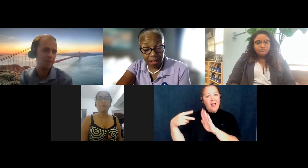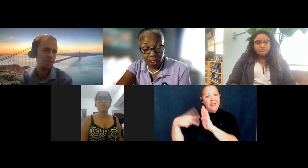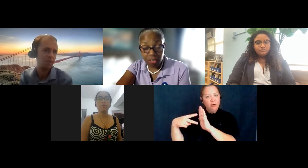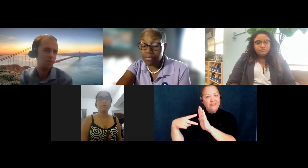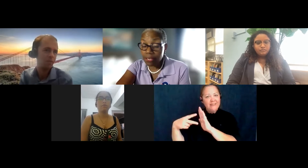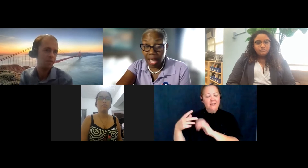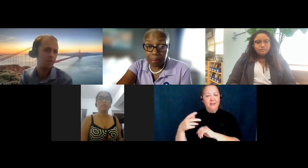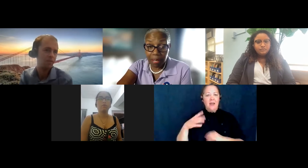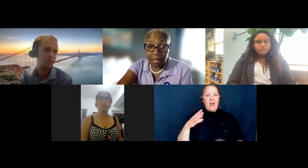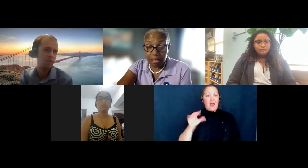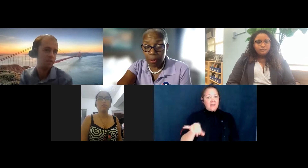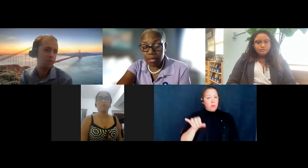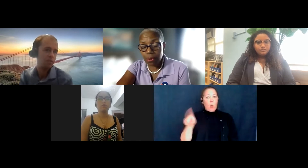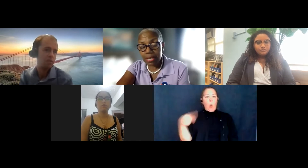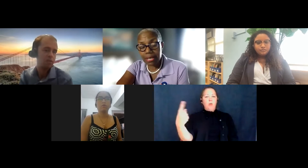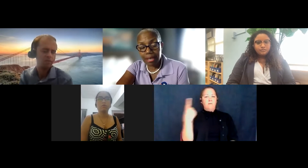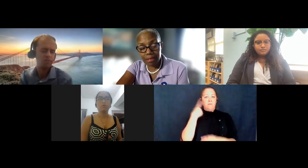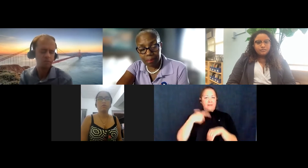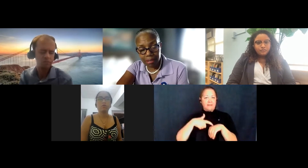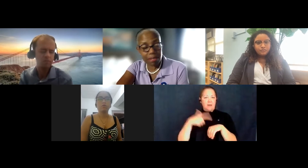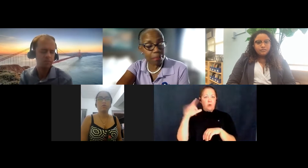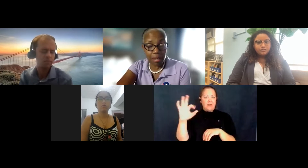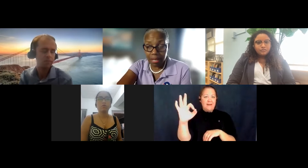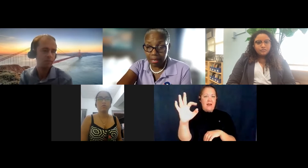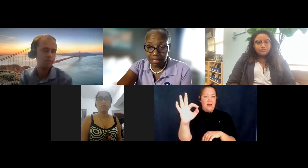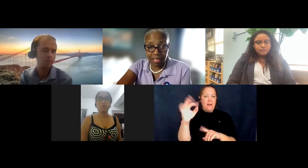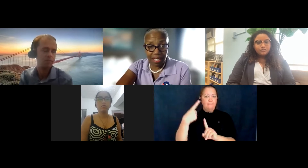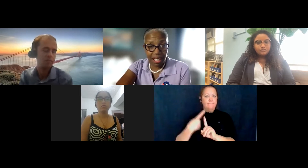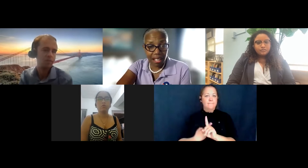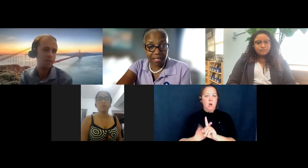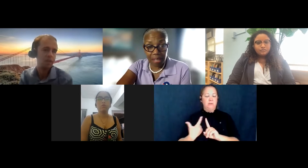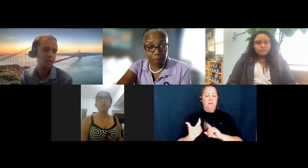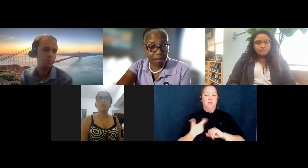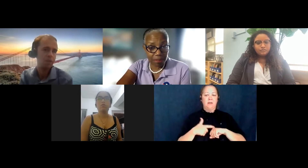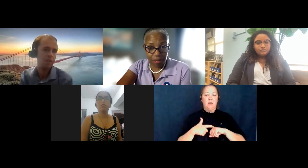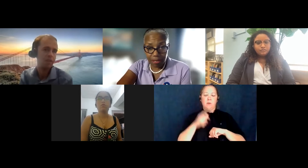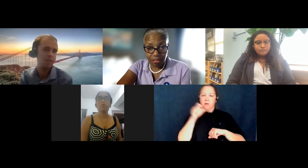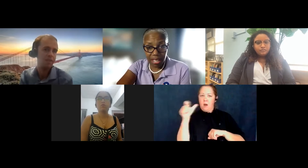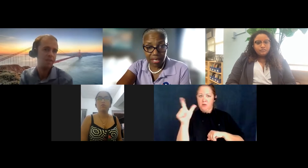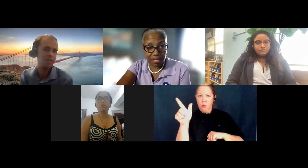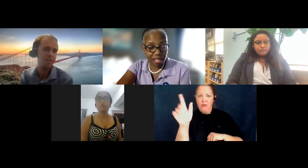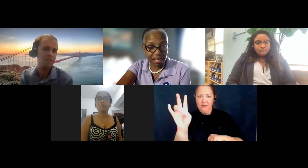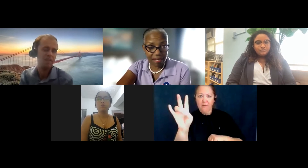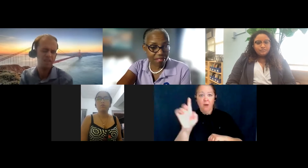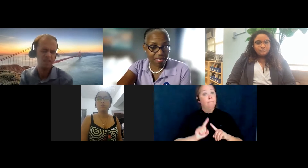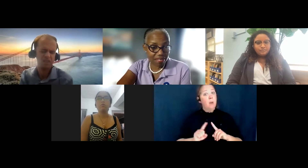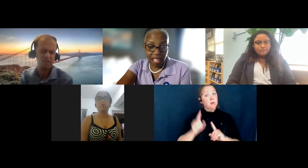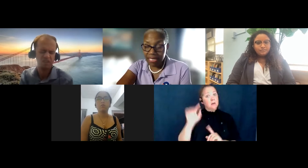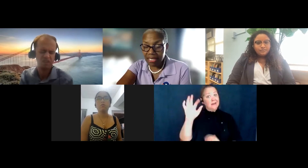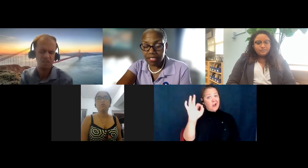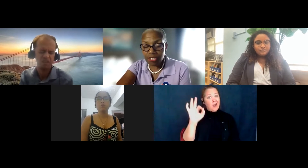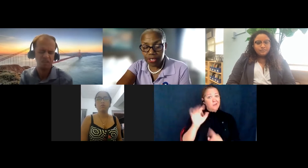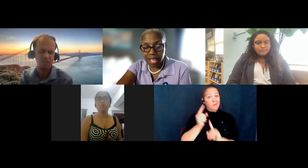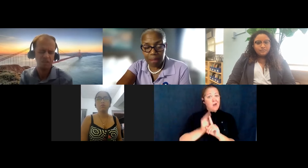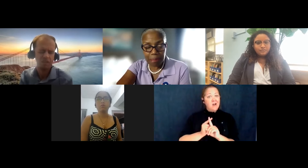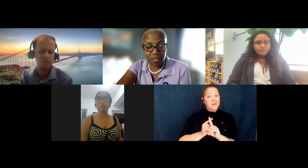only for nine months as opposed to 27 months, but nine months was great. I think the shorter time,